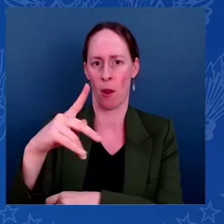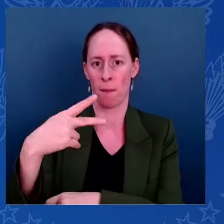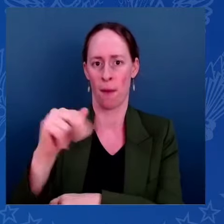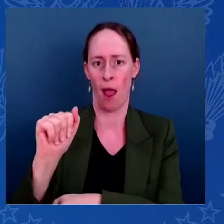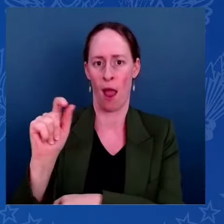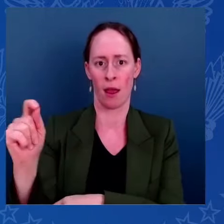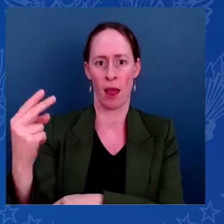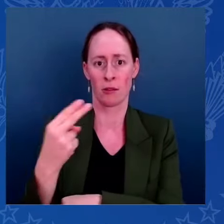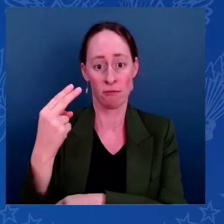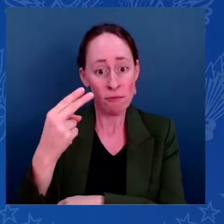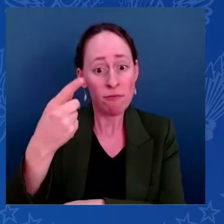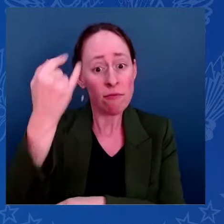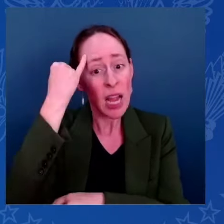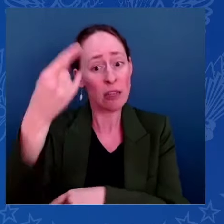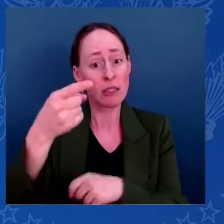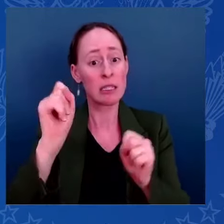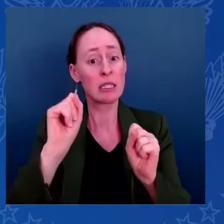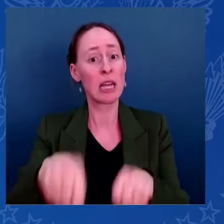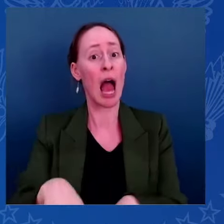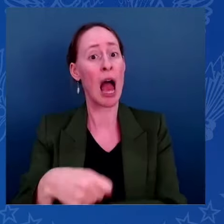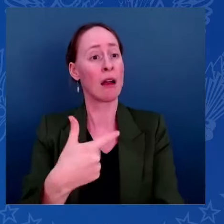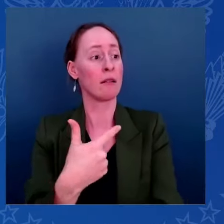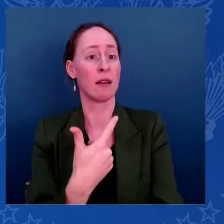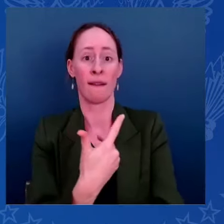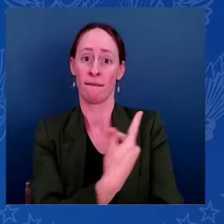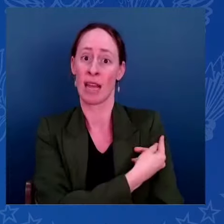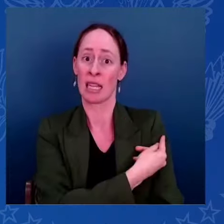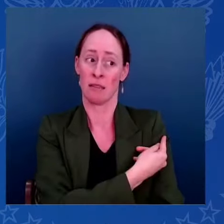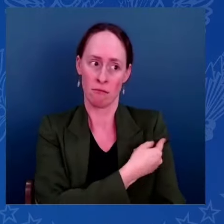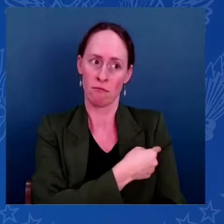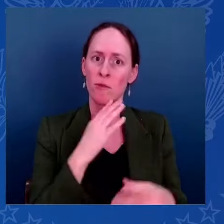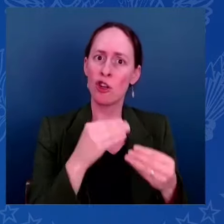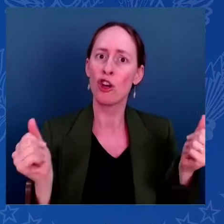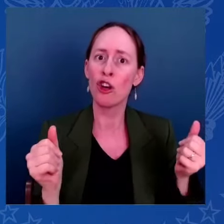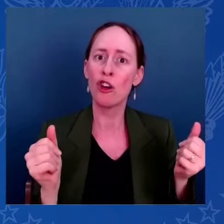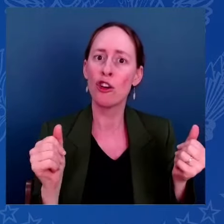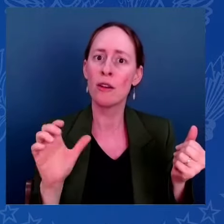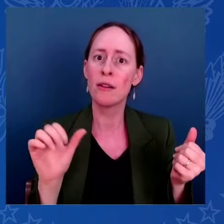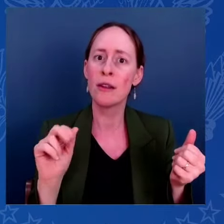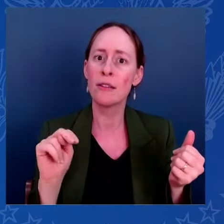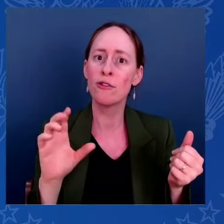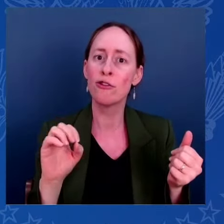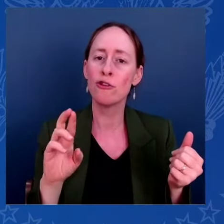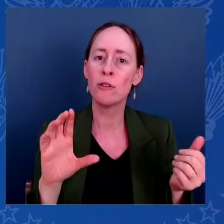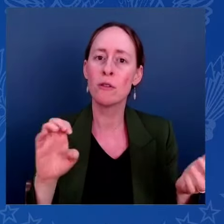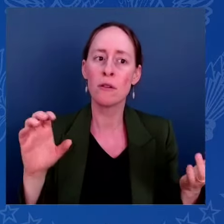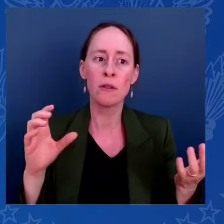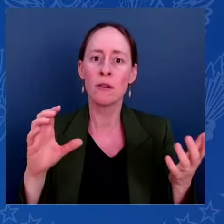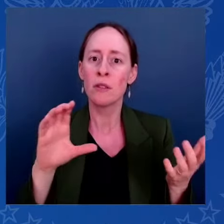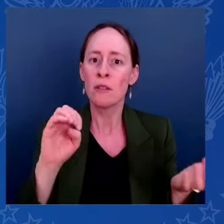Imagine tackling exactly how a tumor changes over time so doctors can adapt treatments